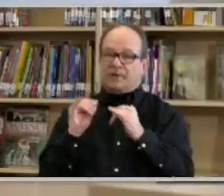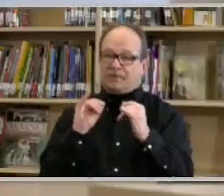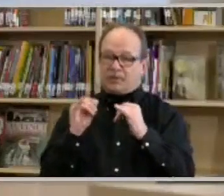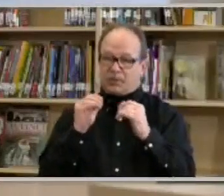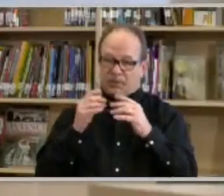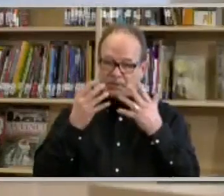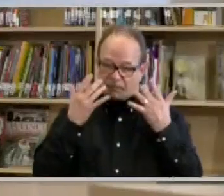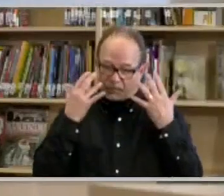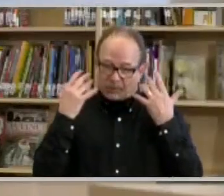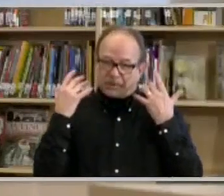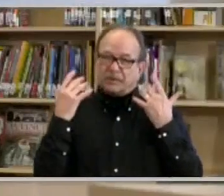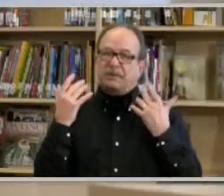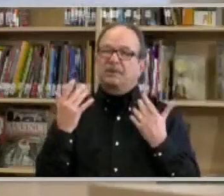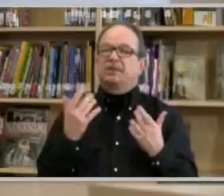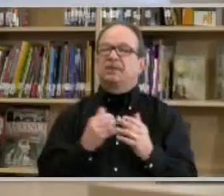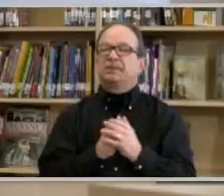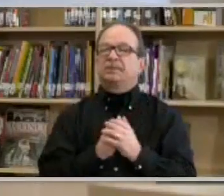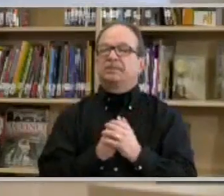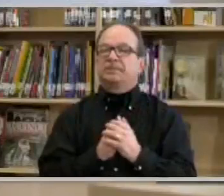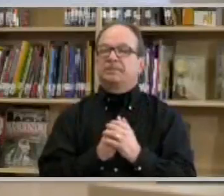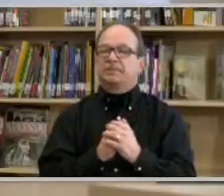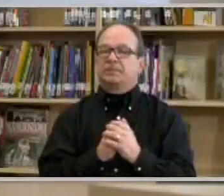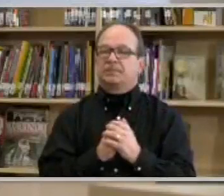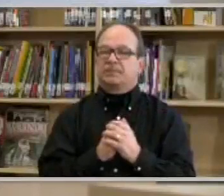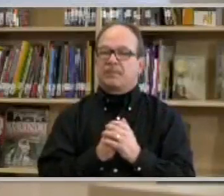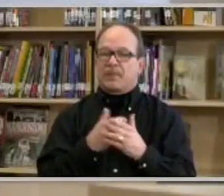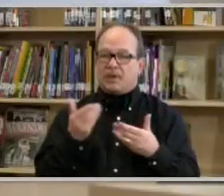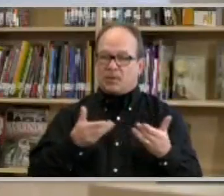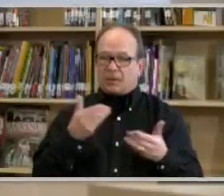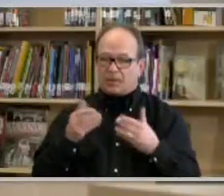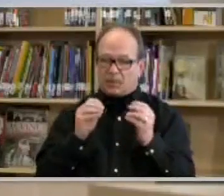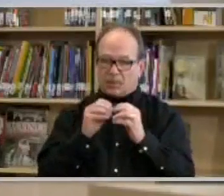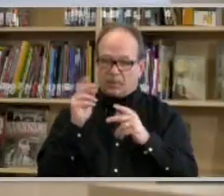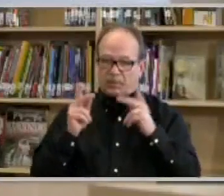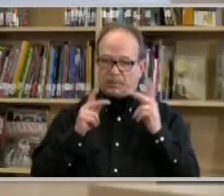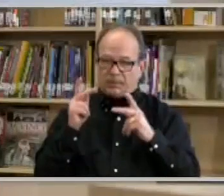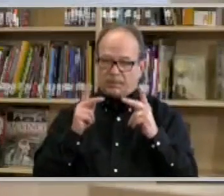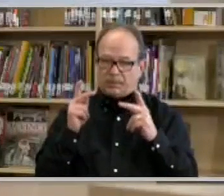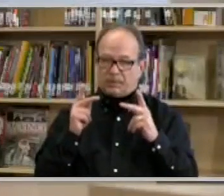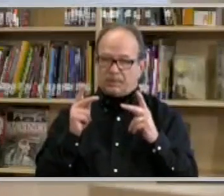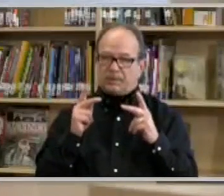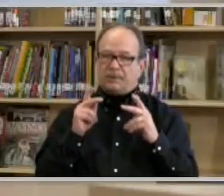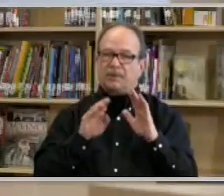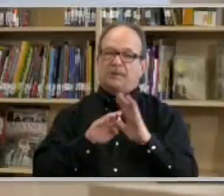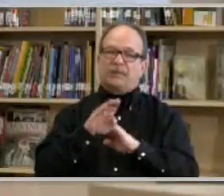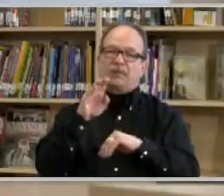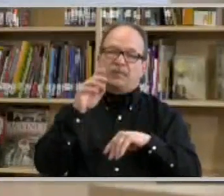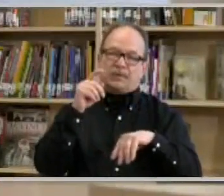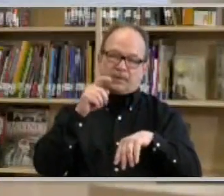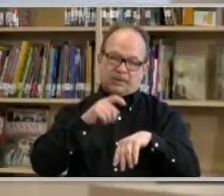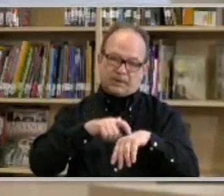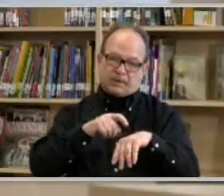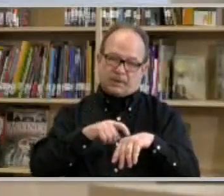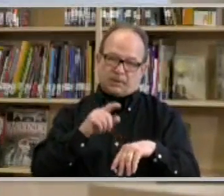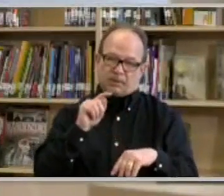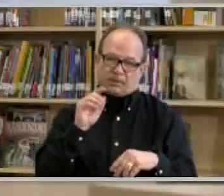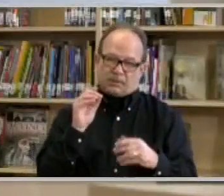MAKE THOSE INTERVIEWS MORE FRIENDLY, BUT WE ALSO IN HIRING